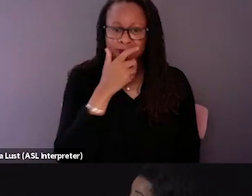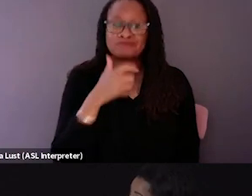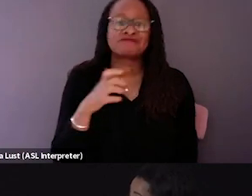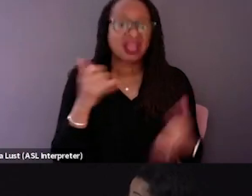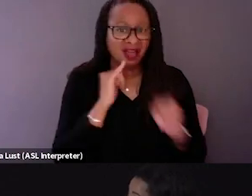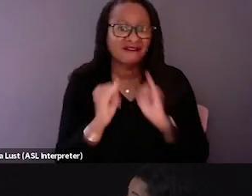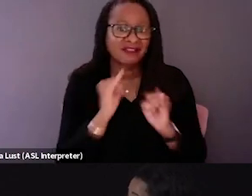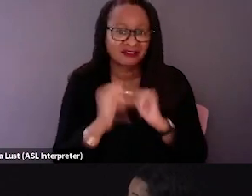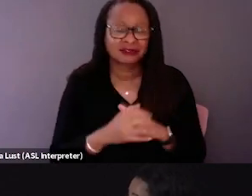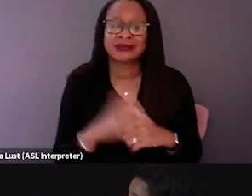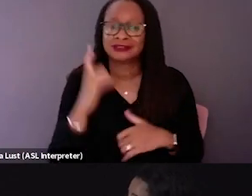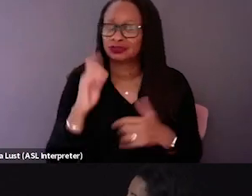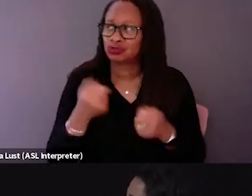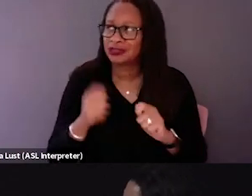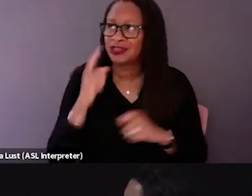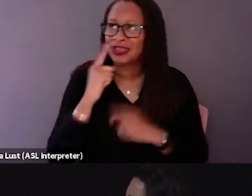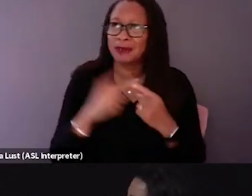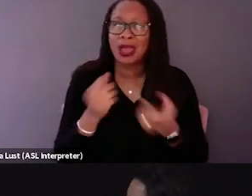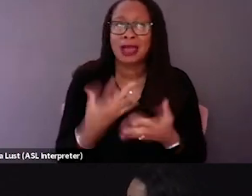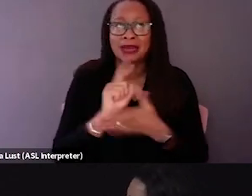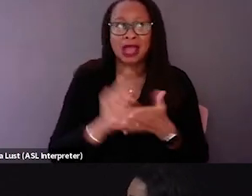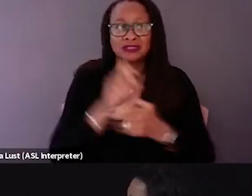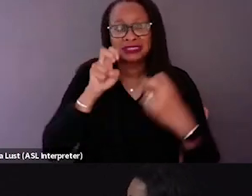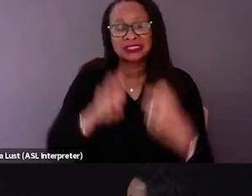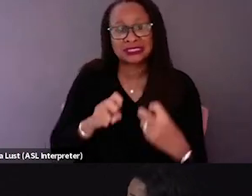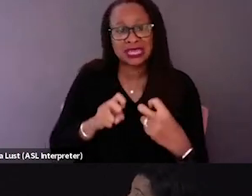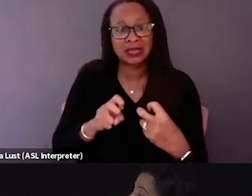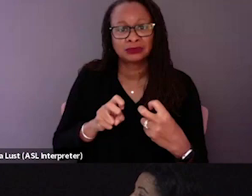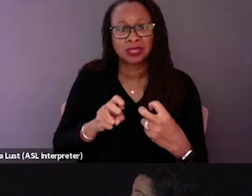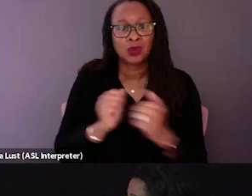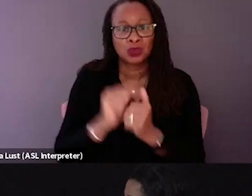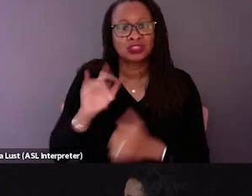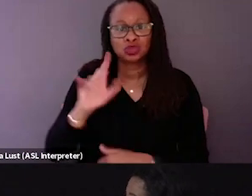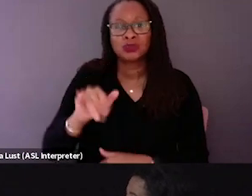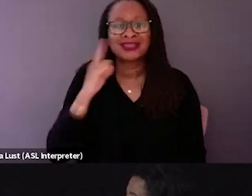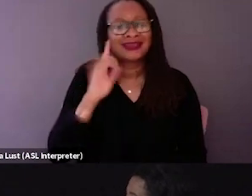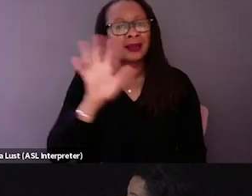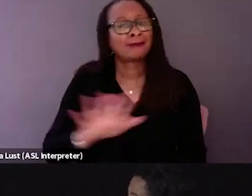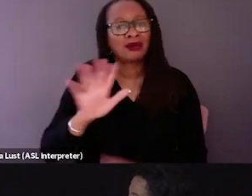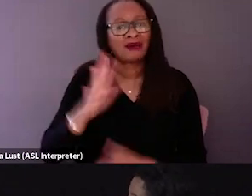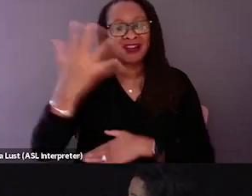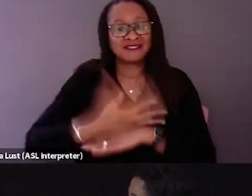I'm trying to think of how many hours of Judy sit down. It was about five days. Wow. And who's doing the interview?